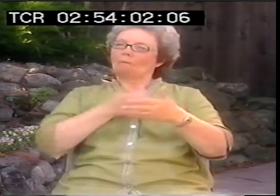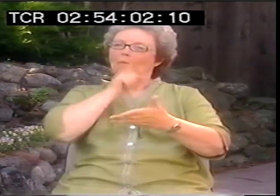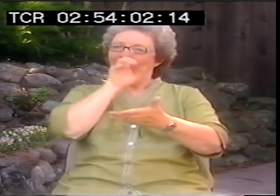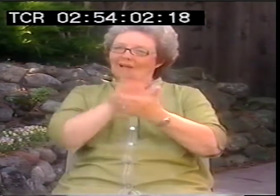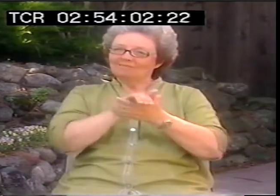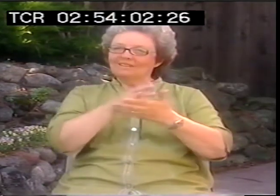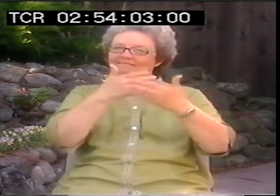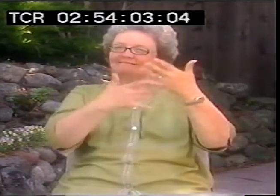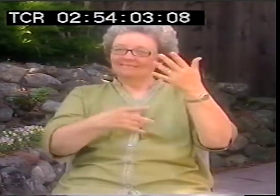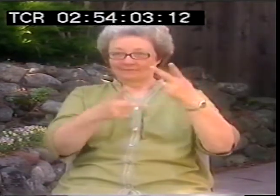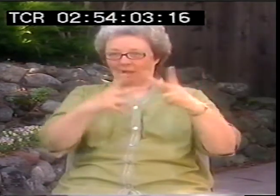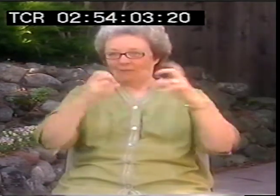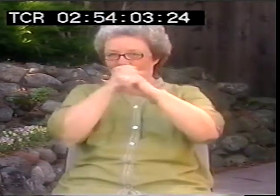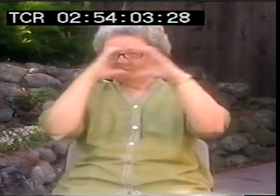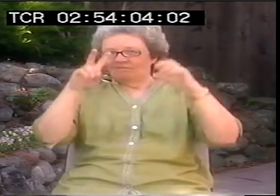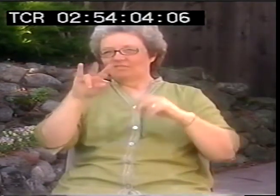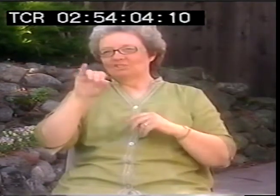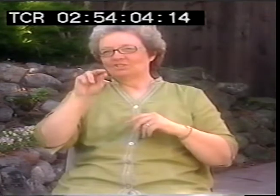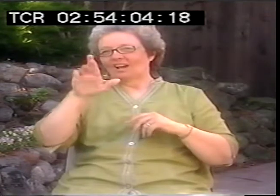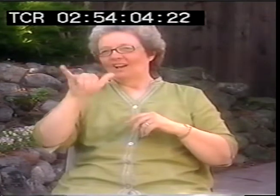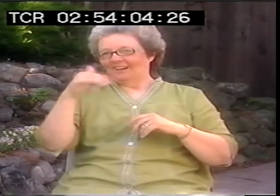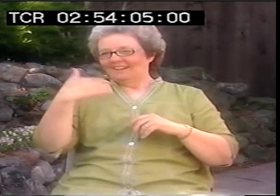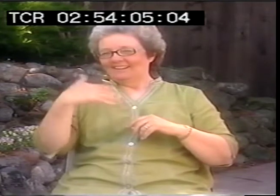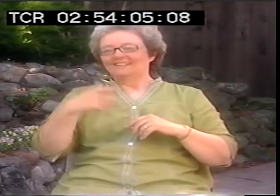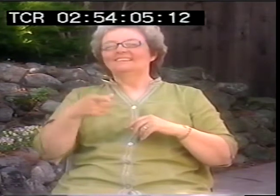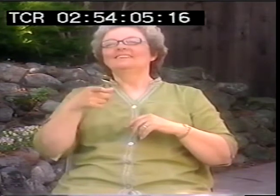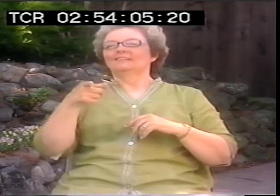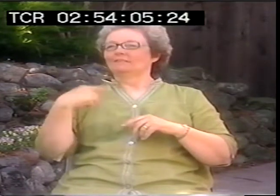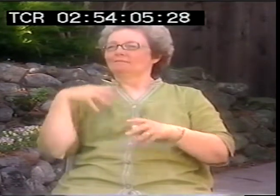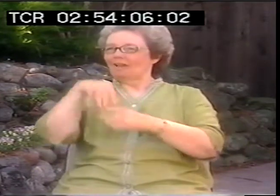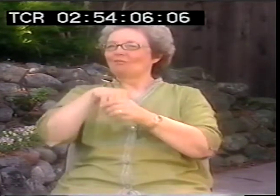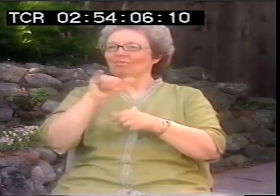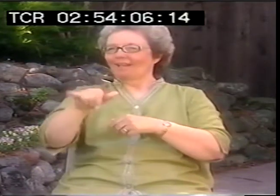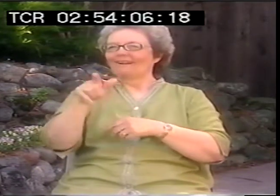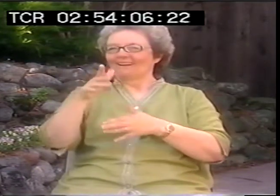statement outlining our beliefs. It was truly visionary.